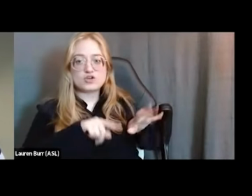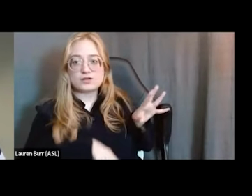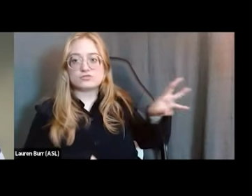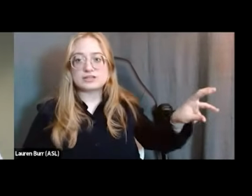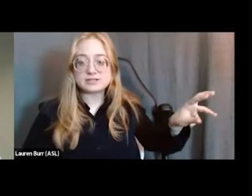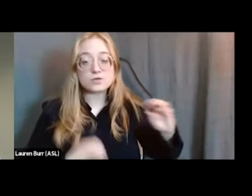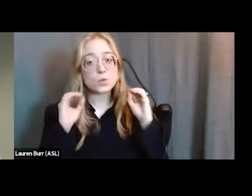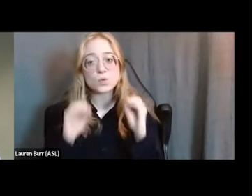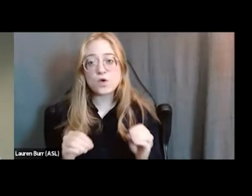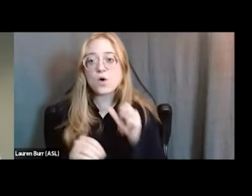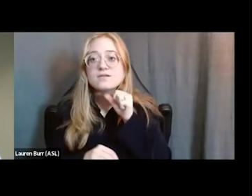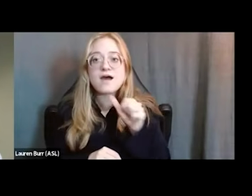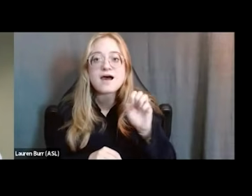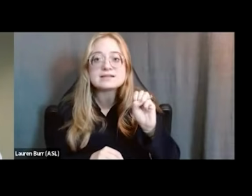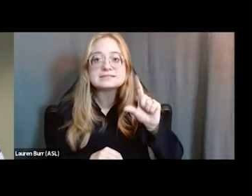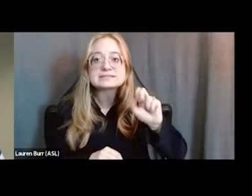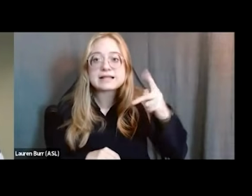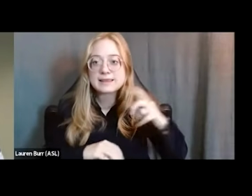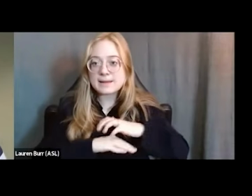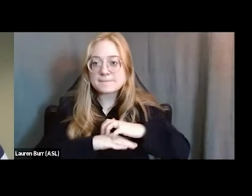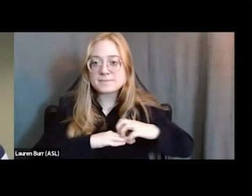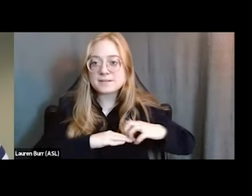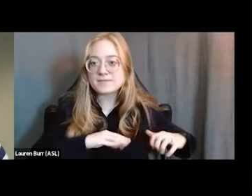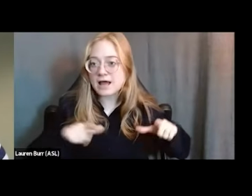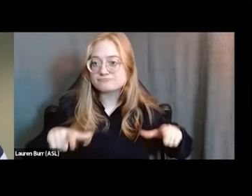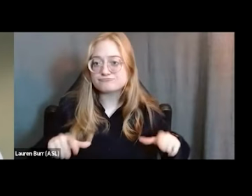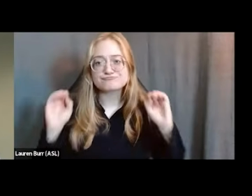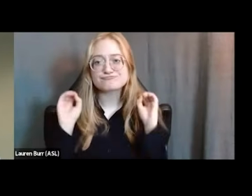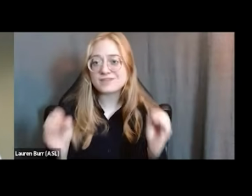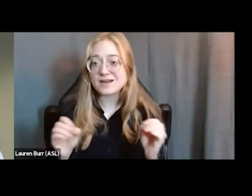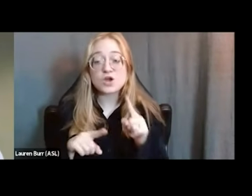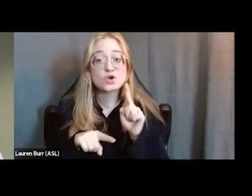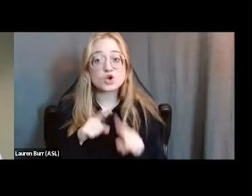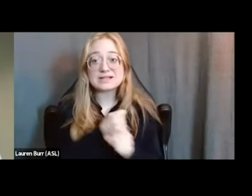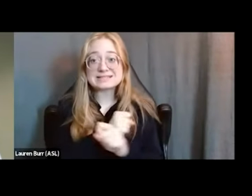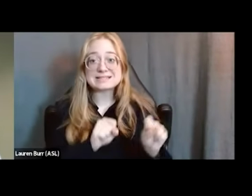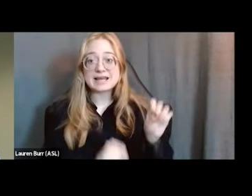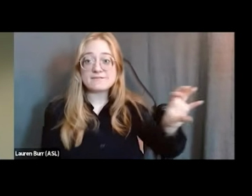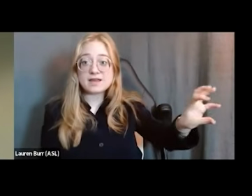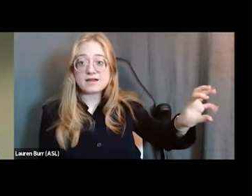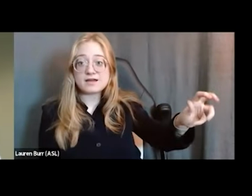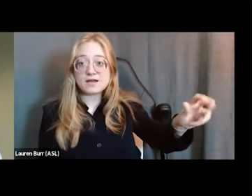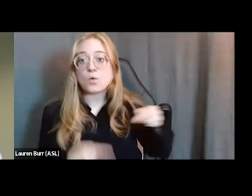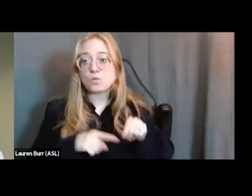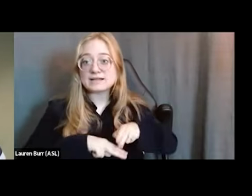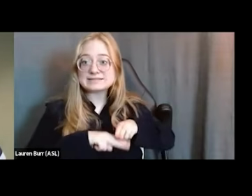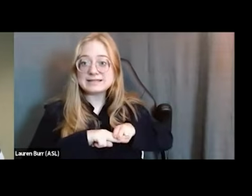There was not grab bars for her to hold onto so she could not safely turn on the water while seated. And because of her mobility needs, couldn't stand and walk.